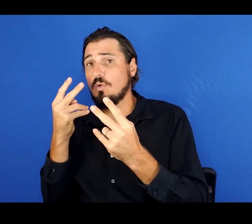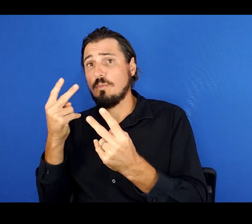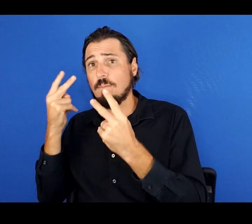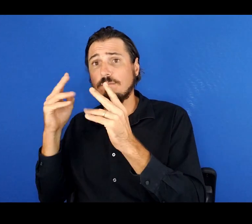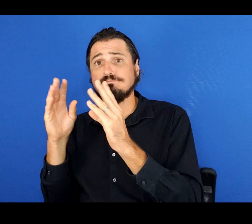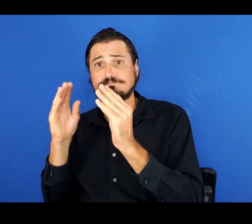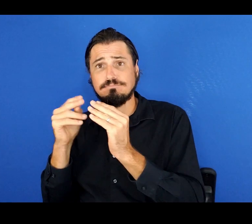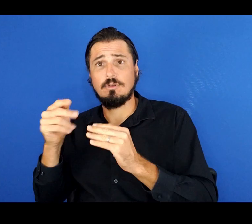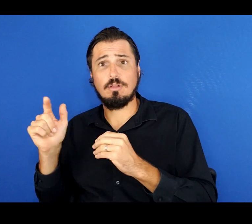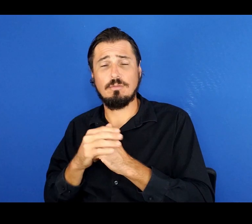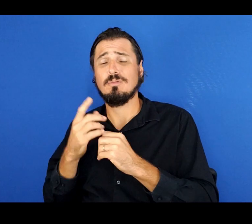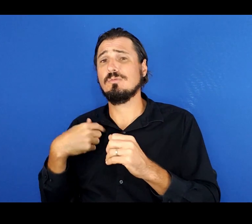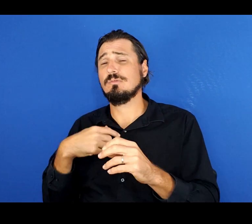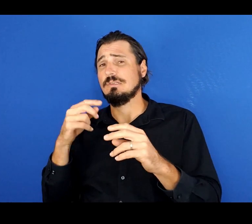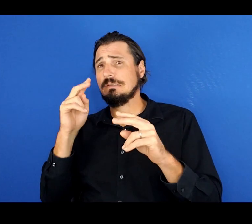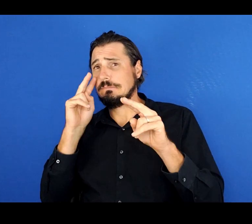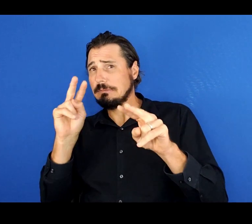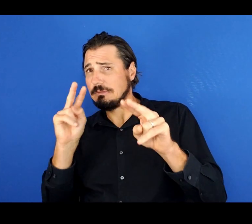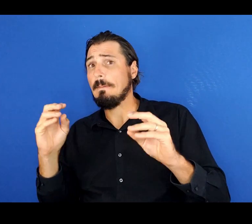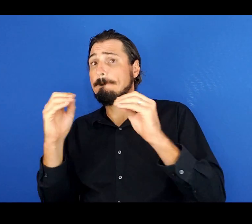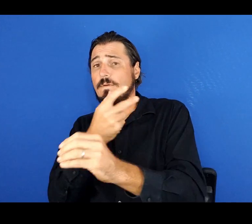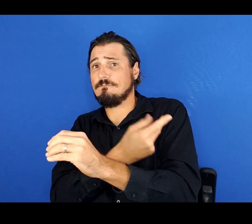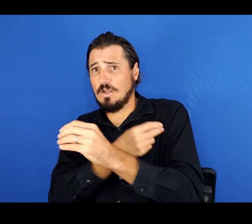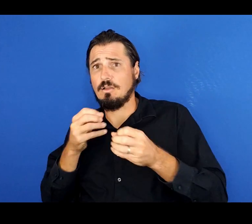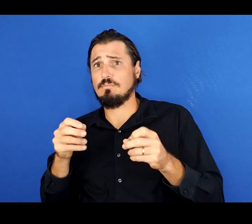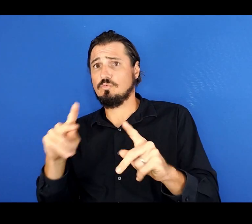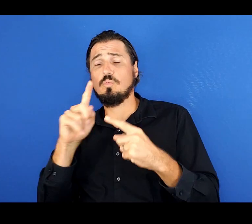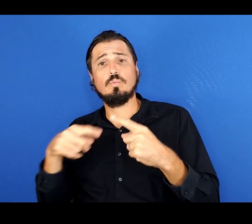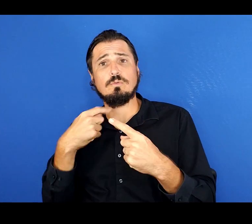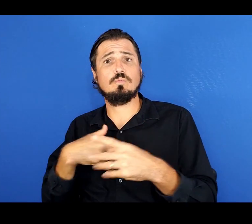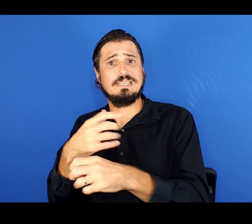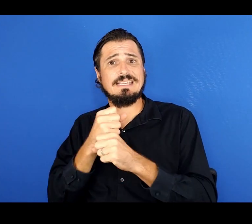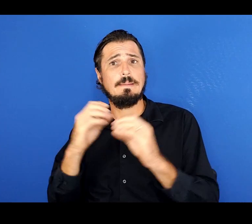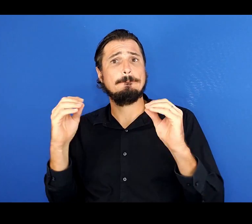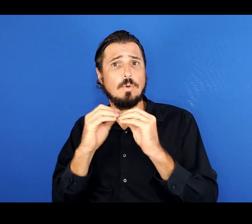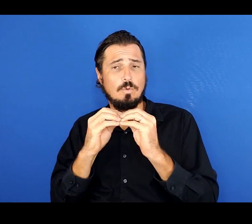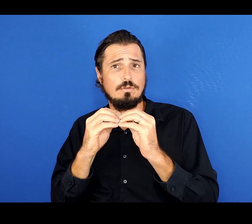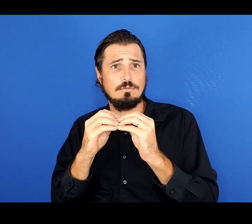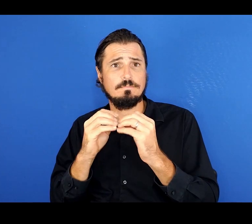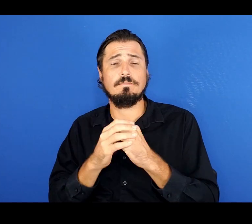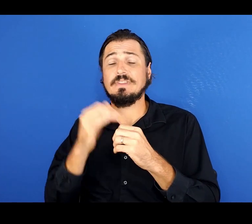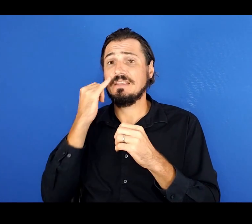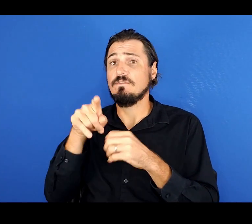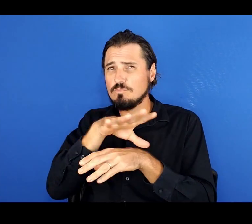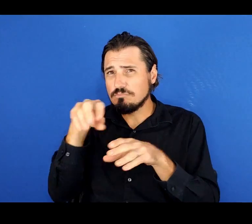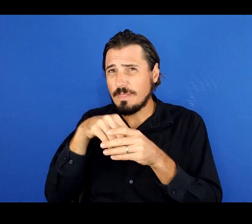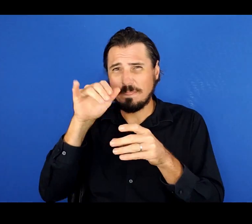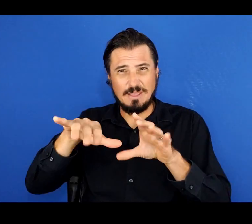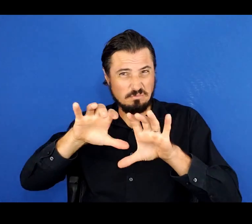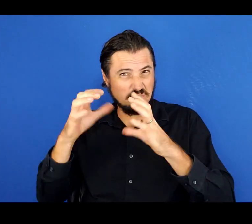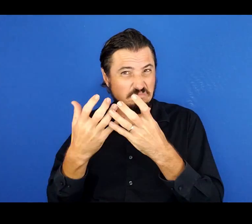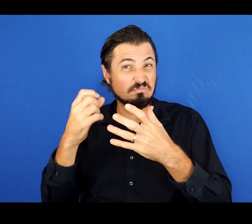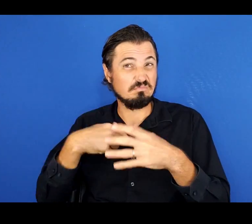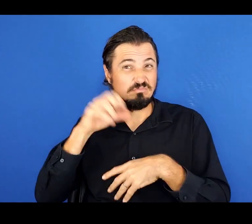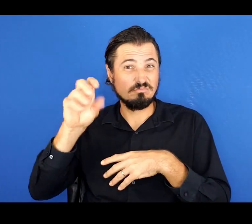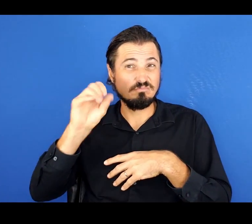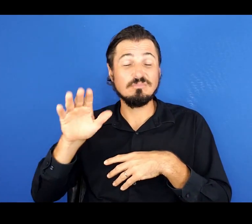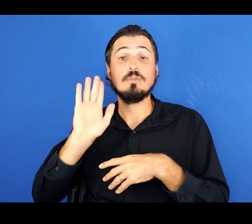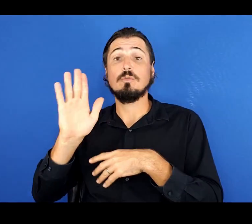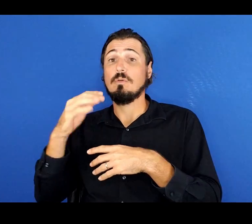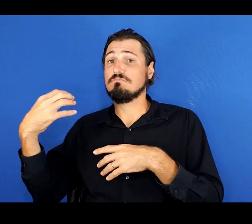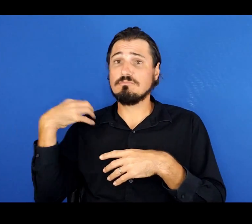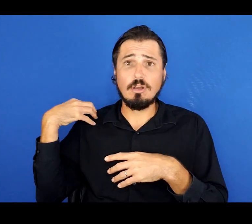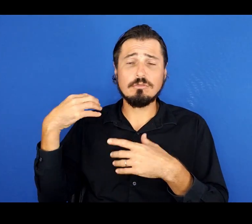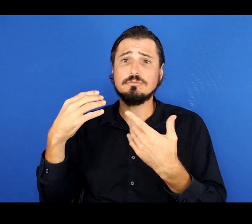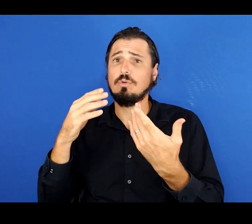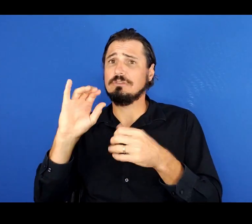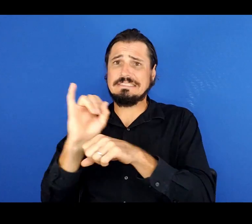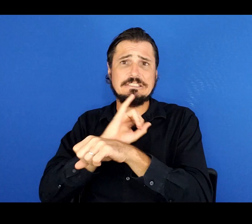We anticipate there will be more vaccination opportunities as more vaccines arrive on our island. If you are in one of the targeted groups, you will be notified by your employer or industry groups